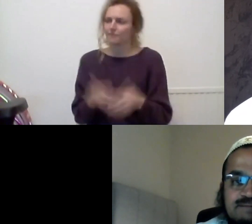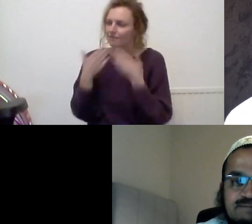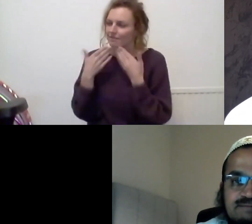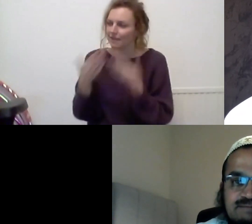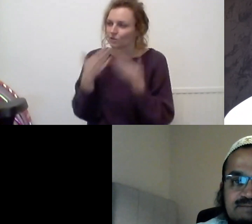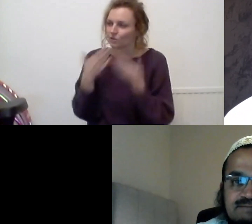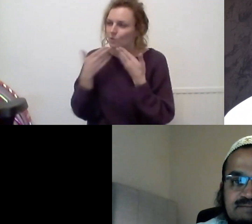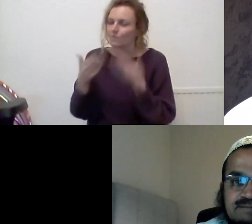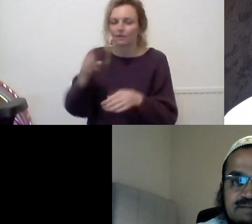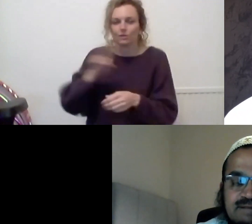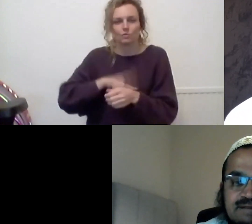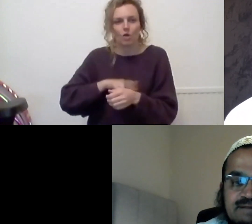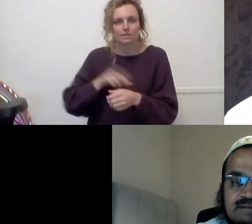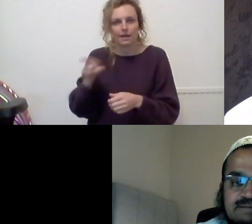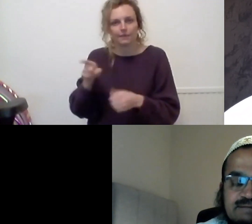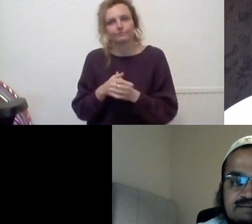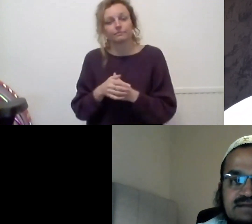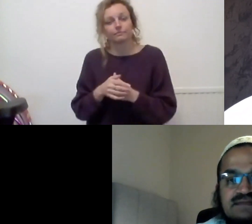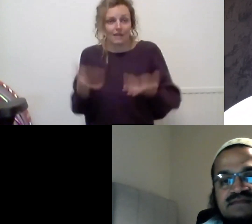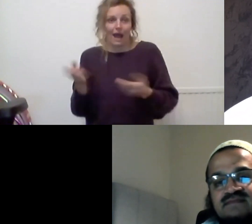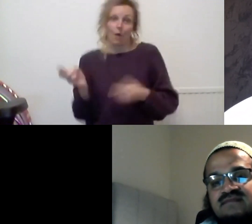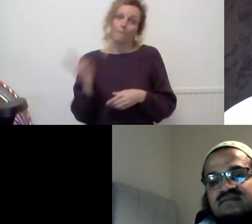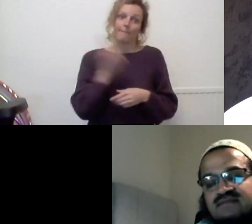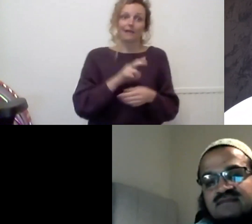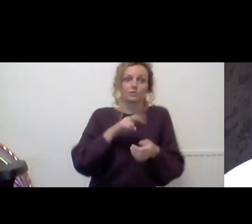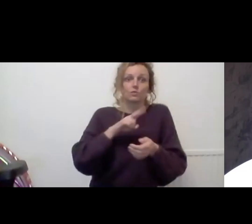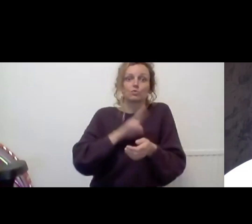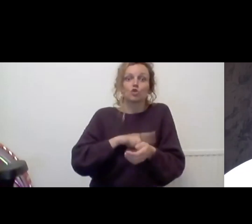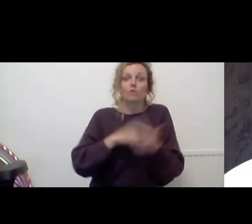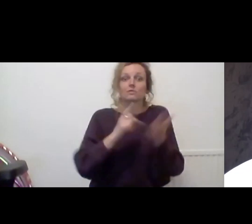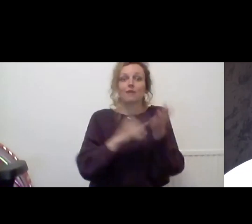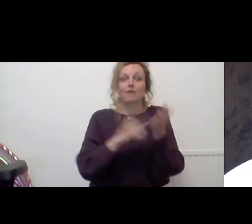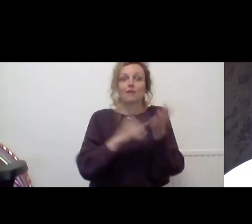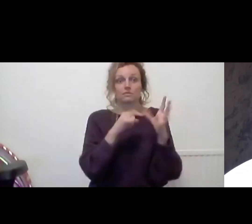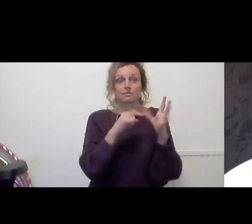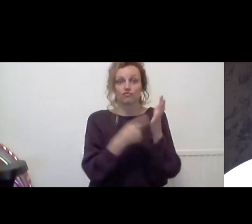And back to Dr. Lazarus. Many people have asked so obviously there are many